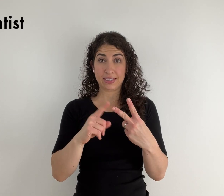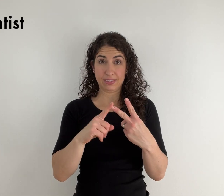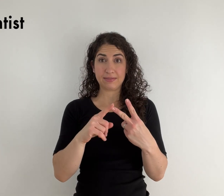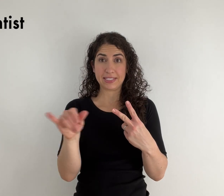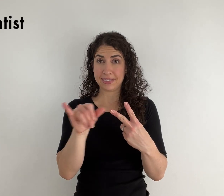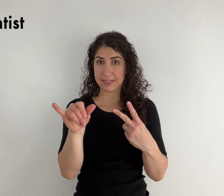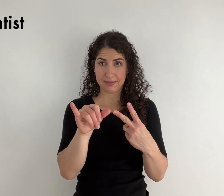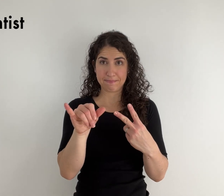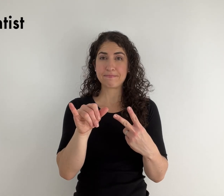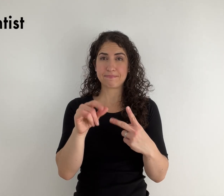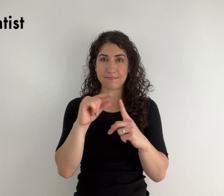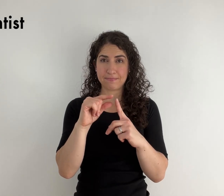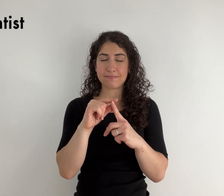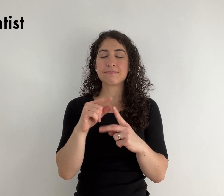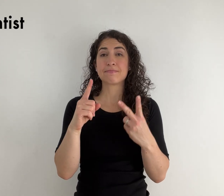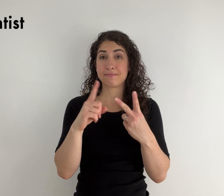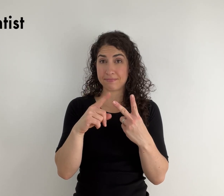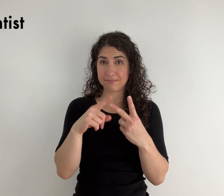A second sign for the same word...